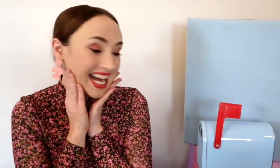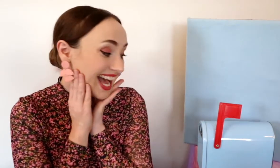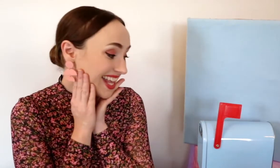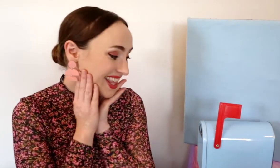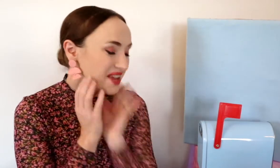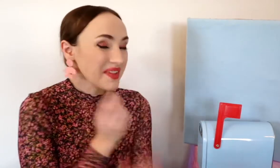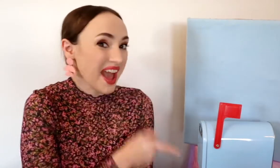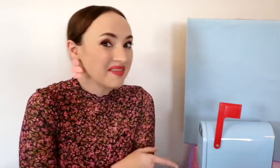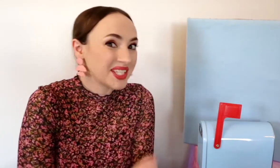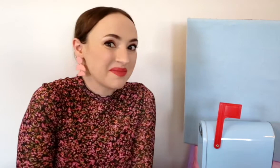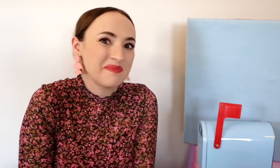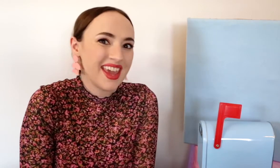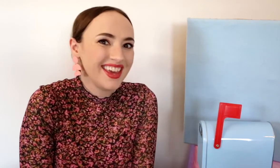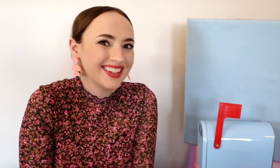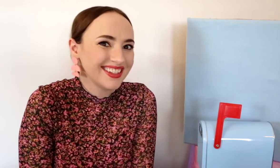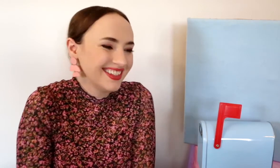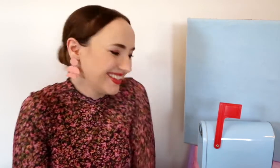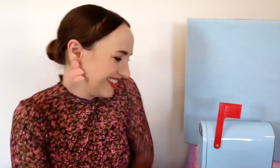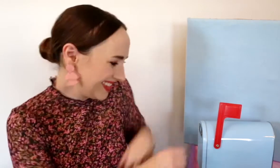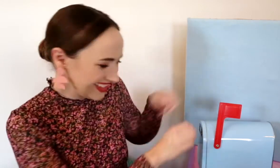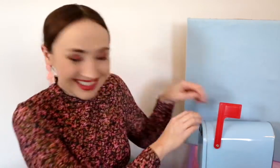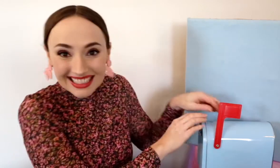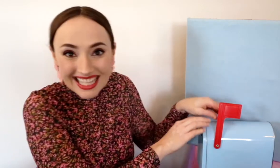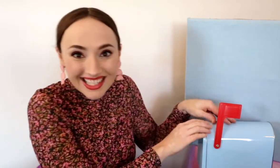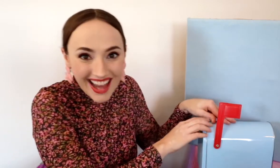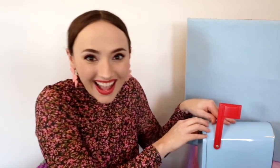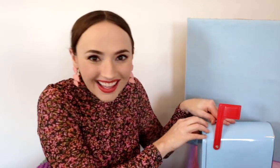I think we have some mail. Let's check.